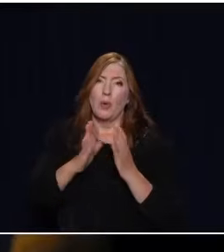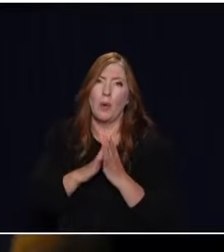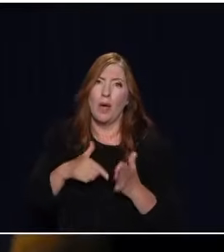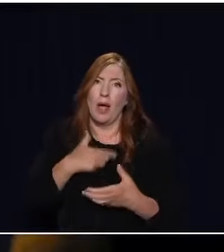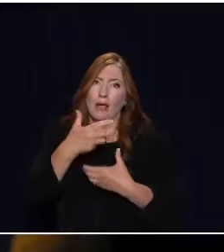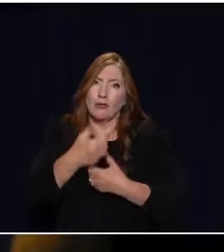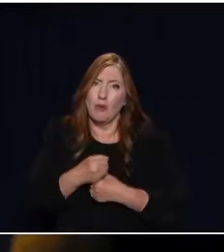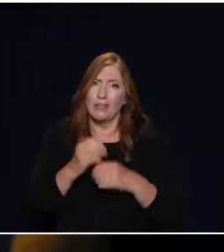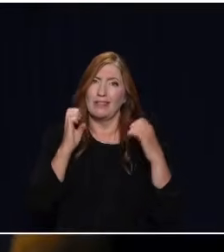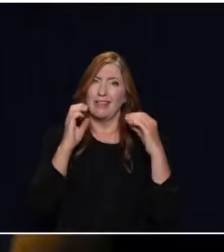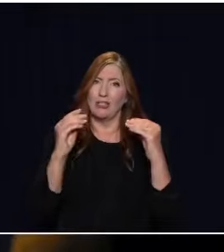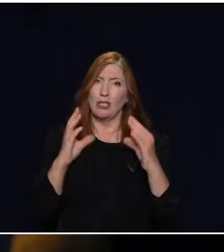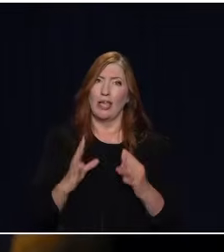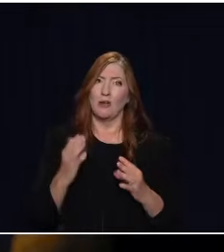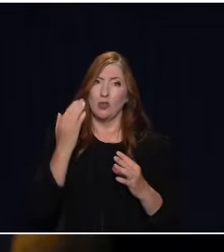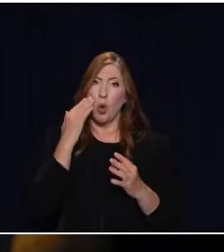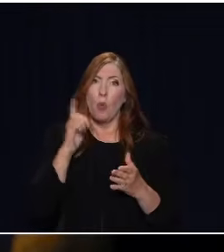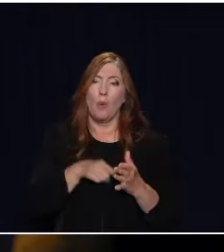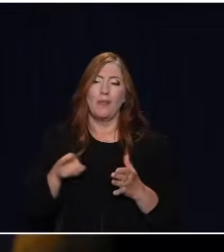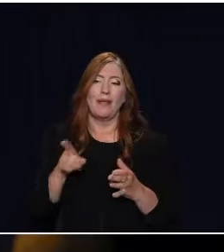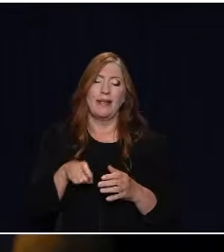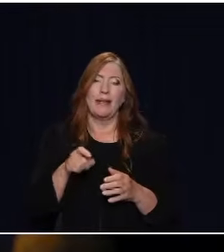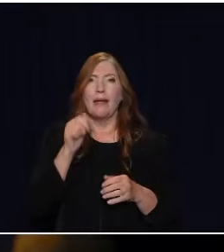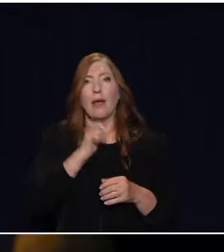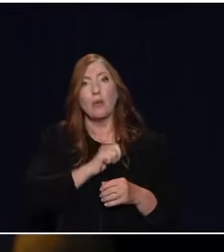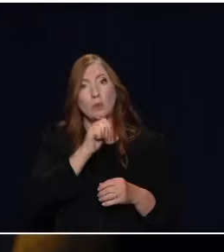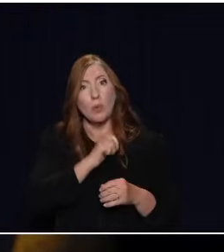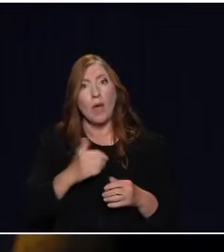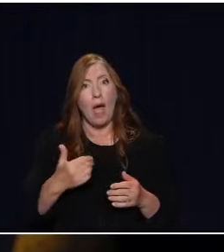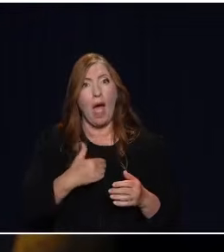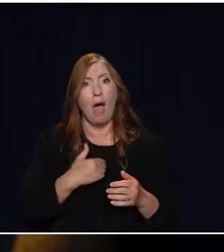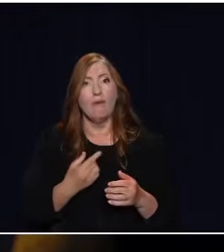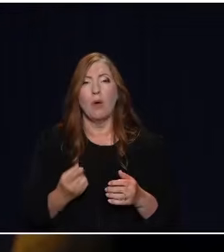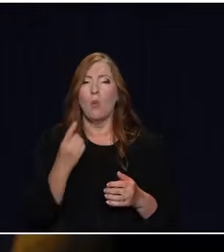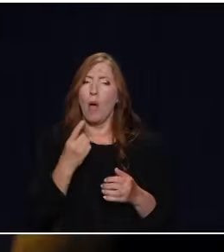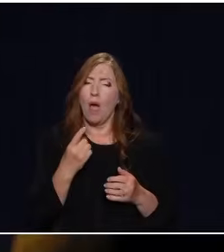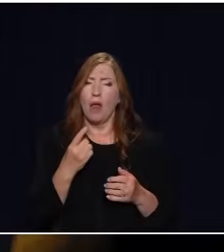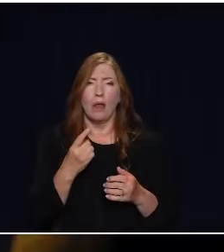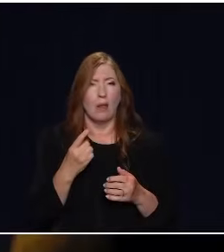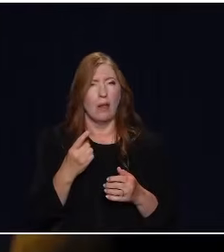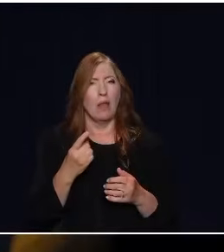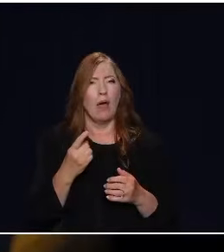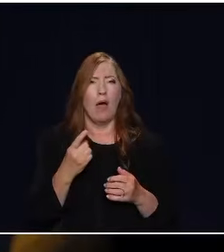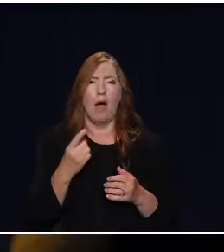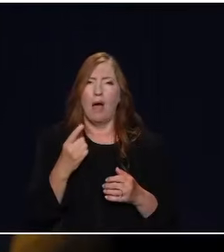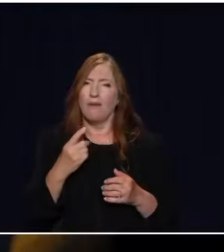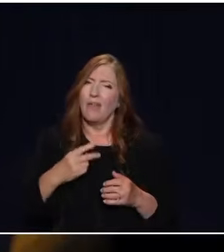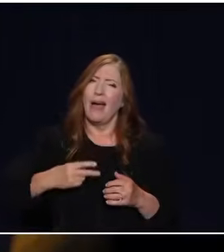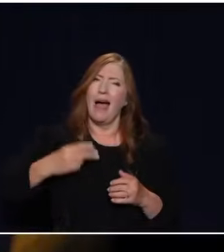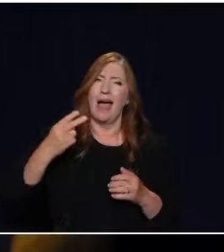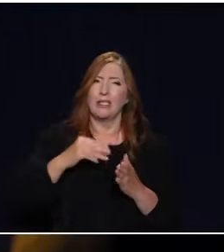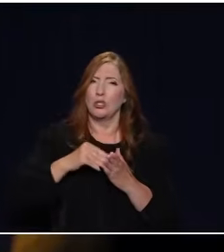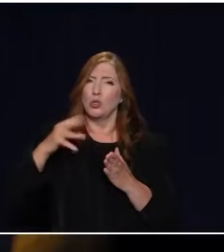T IS THE JOB OF THE STATE SUPERINTENDENT OF PUBLIC